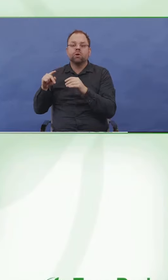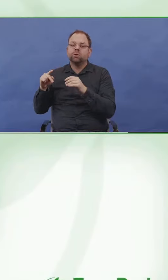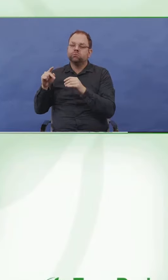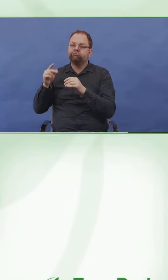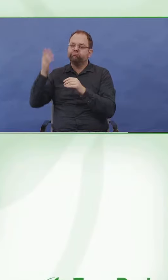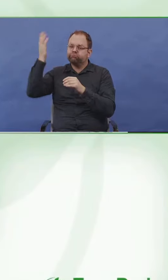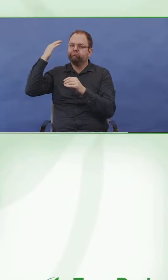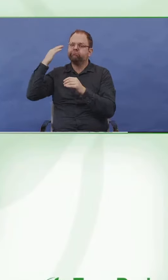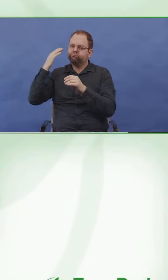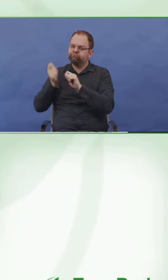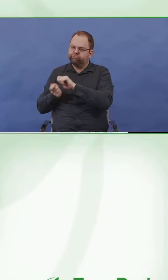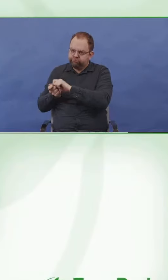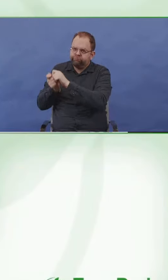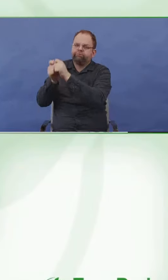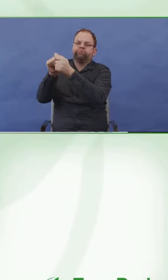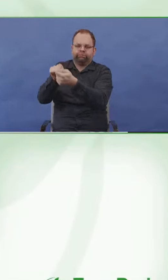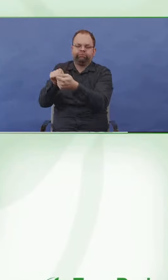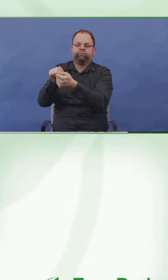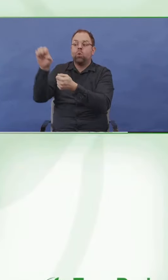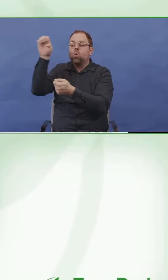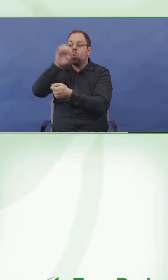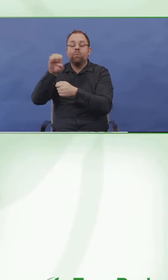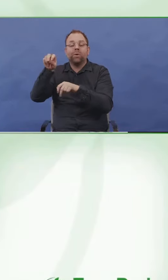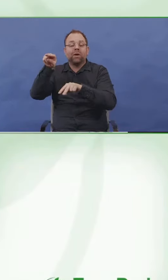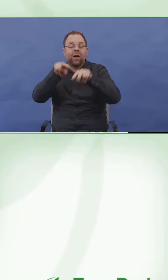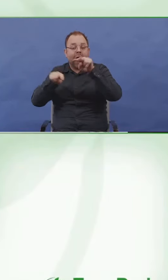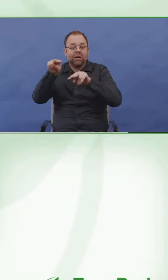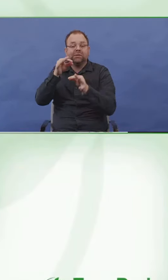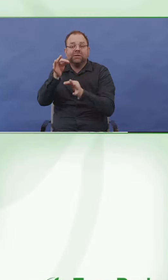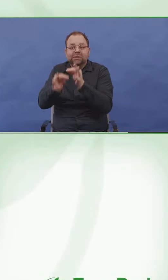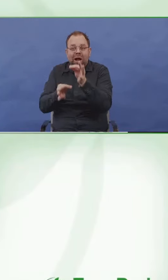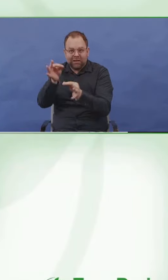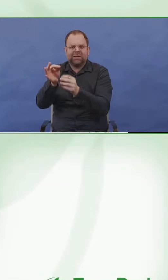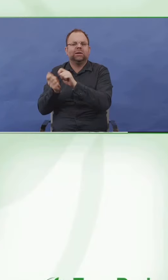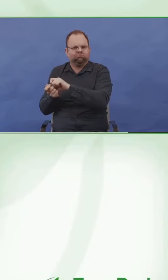However we also see that the international level. It is not only a European issue for us.